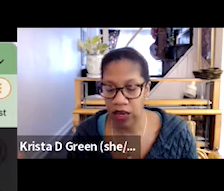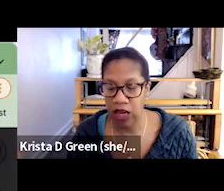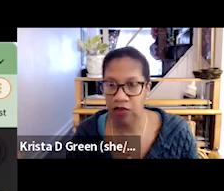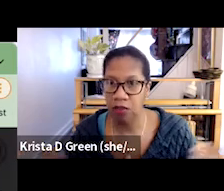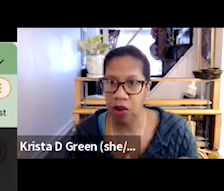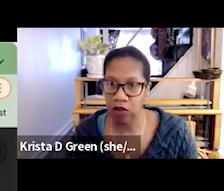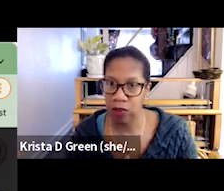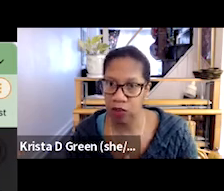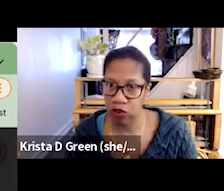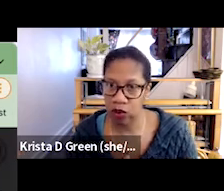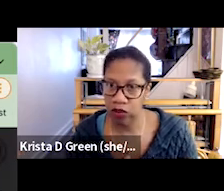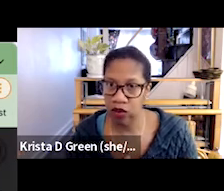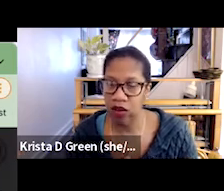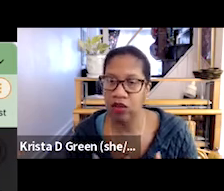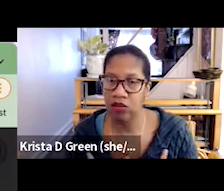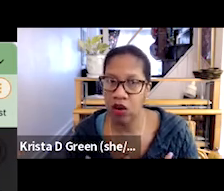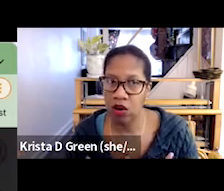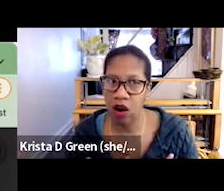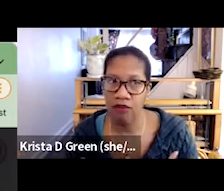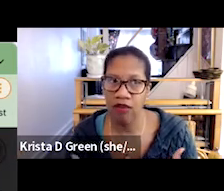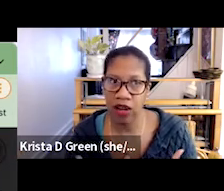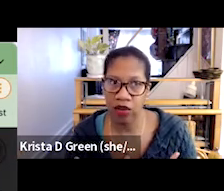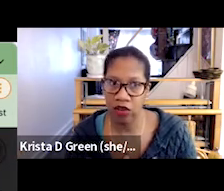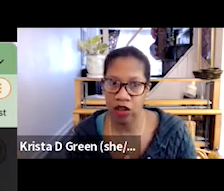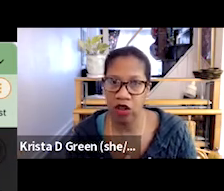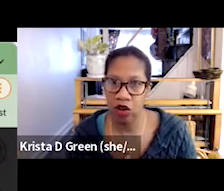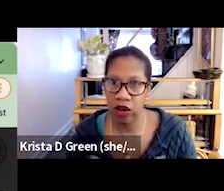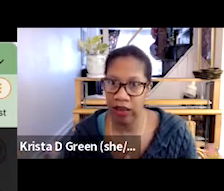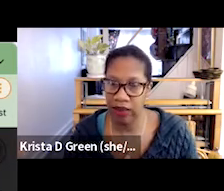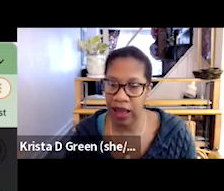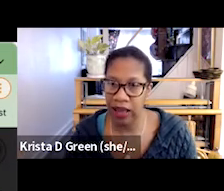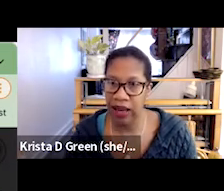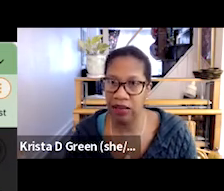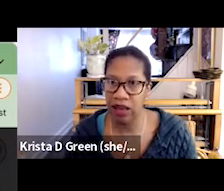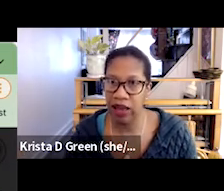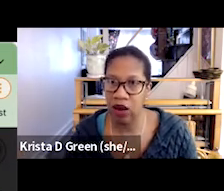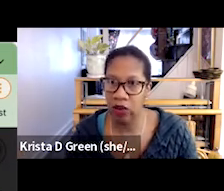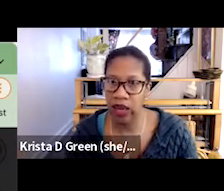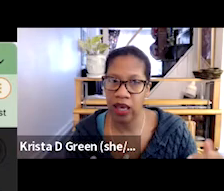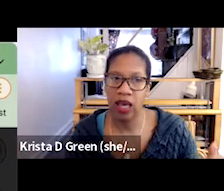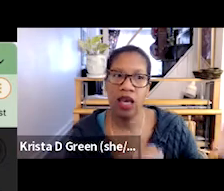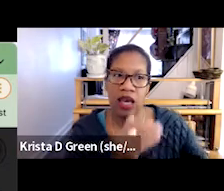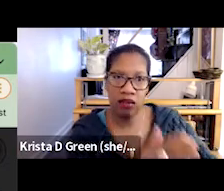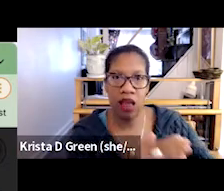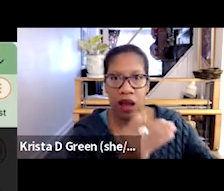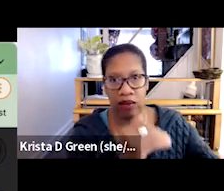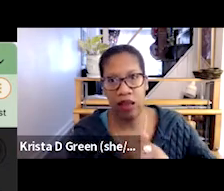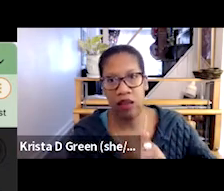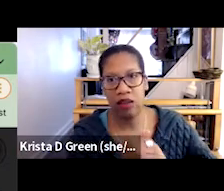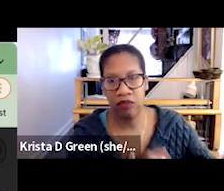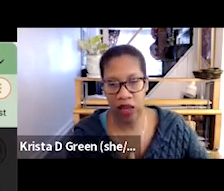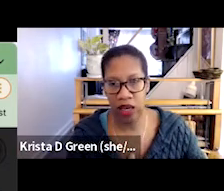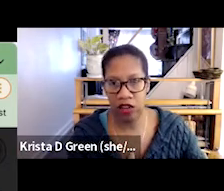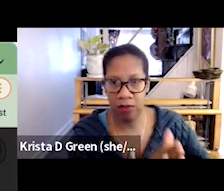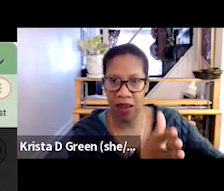funding from multiple sources. And so a funder is going to look at that and say, okay, he's locked in the funding to pay